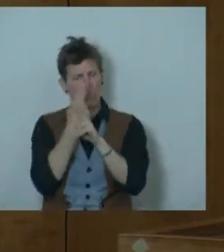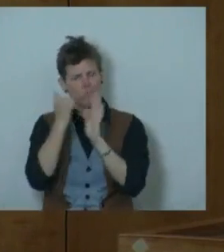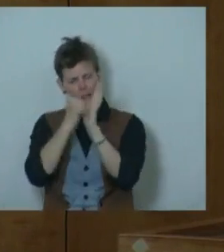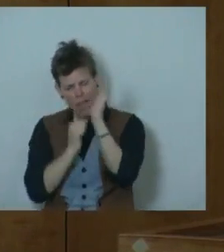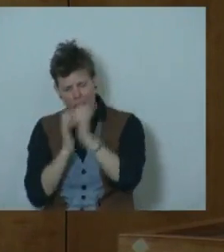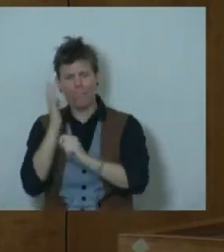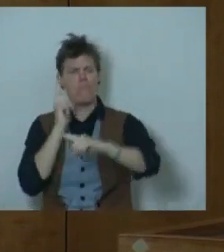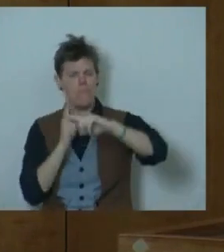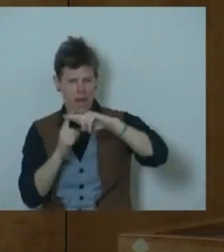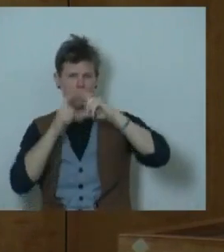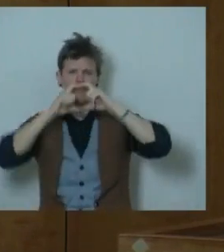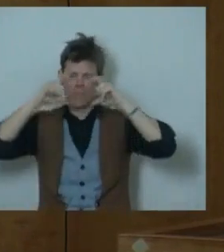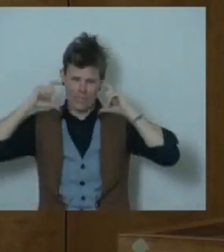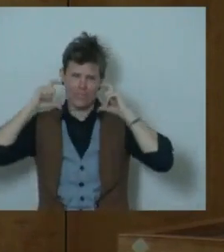NOT JUST EMPLOYEES.